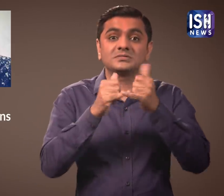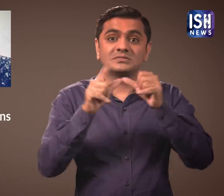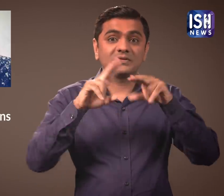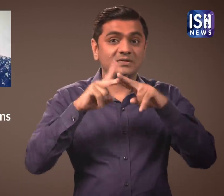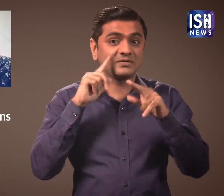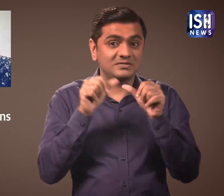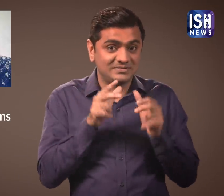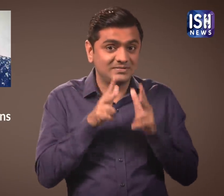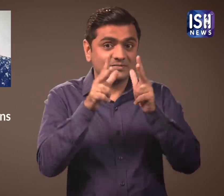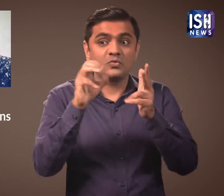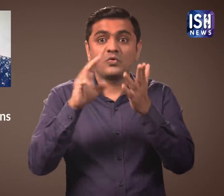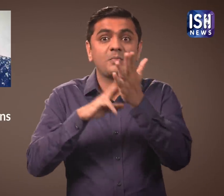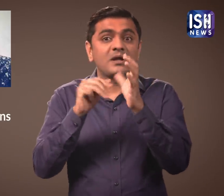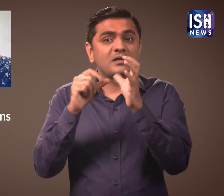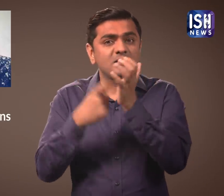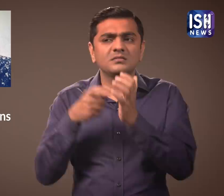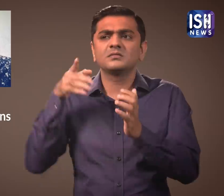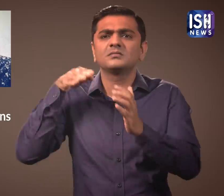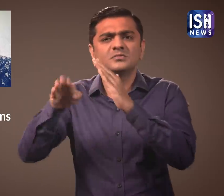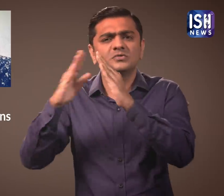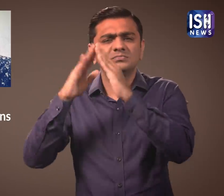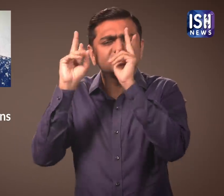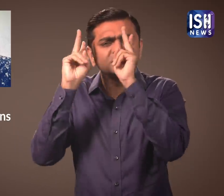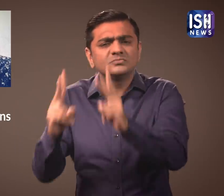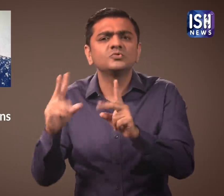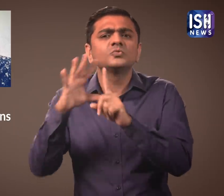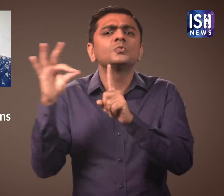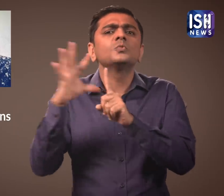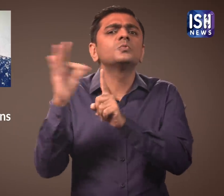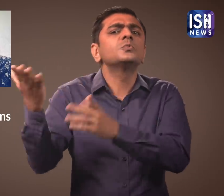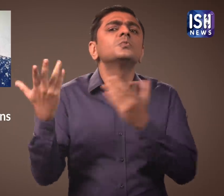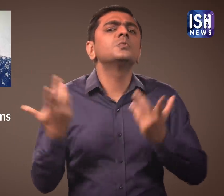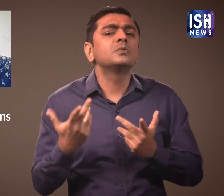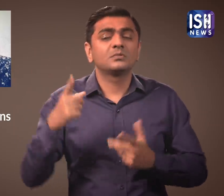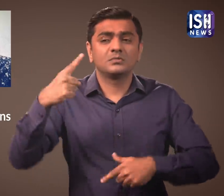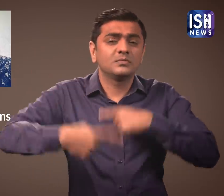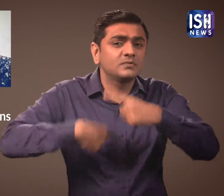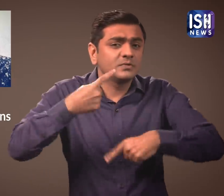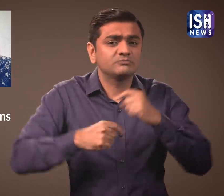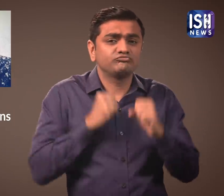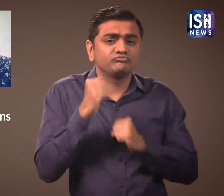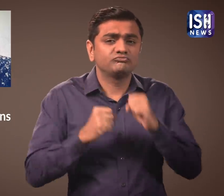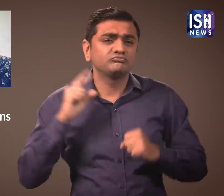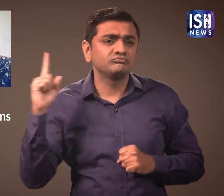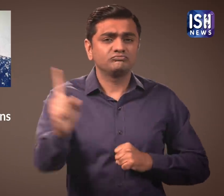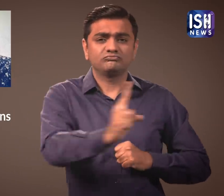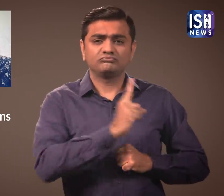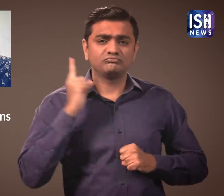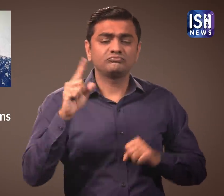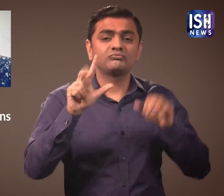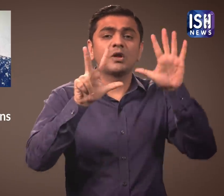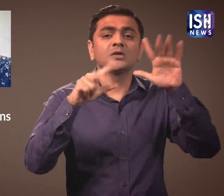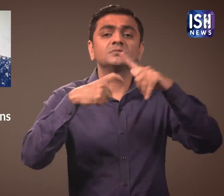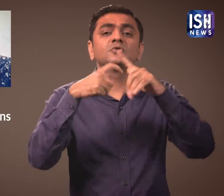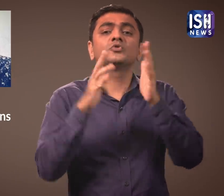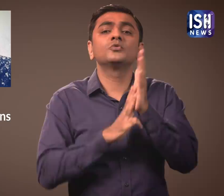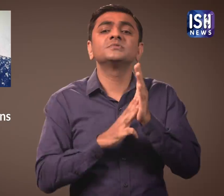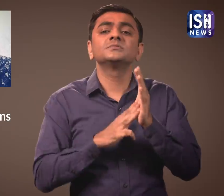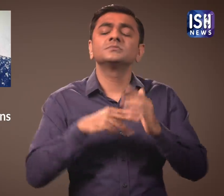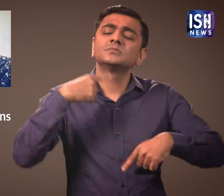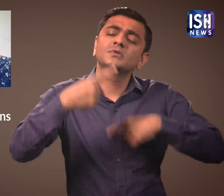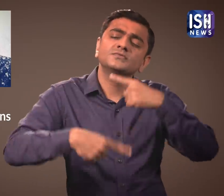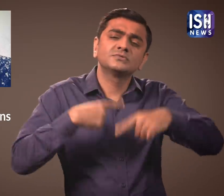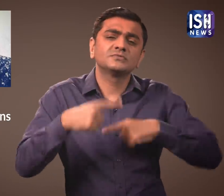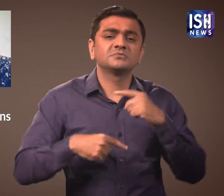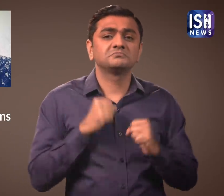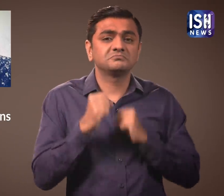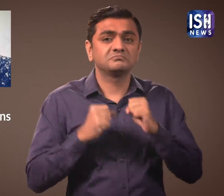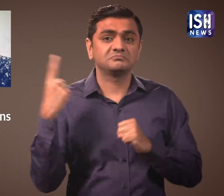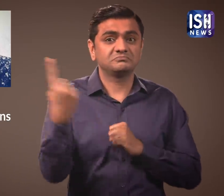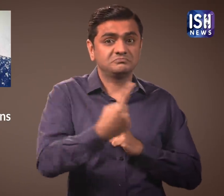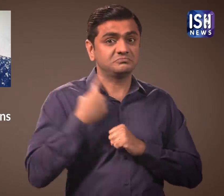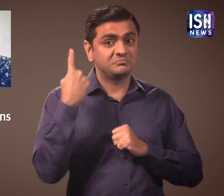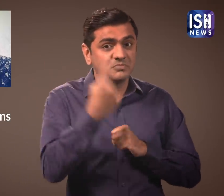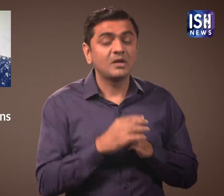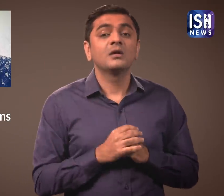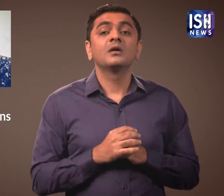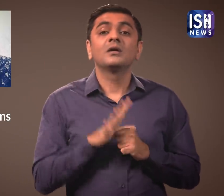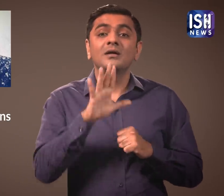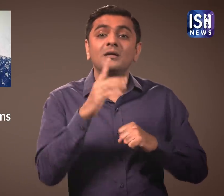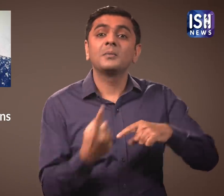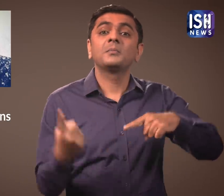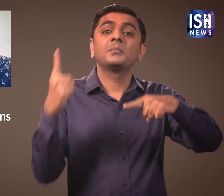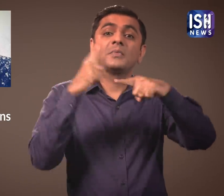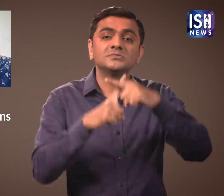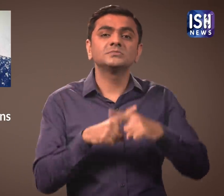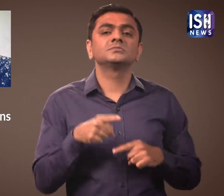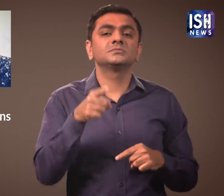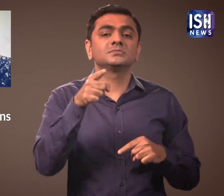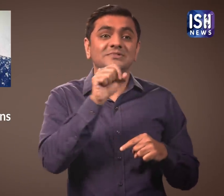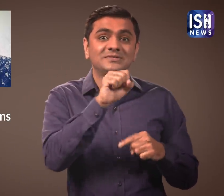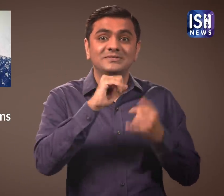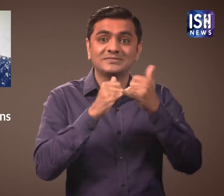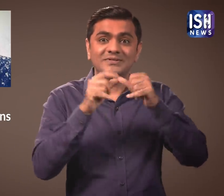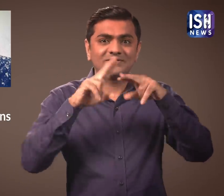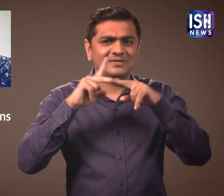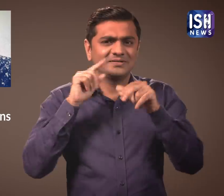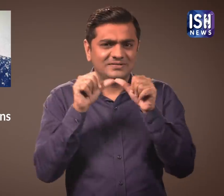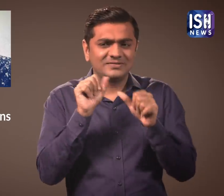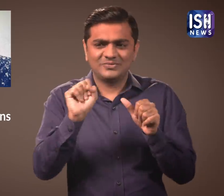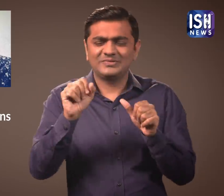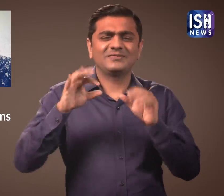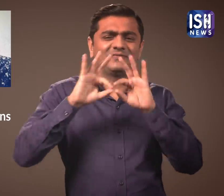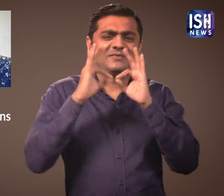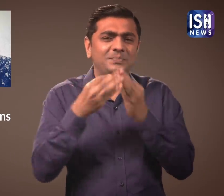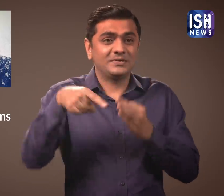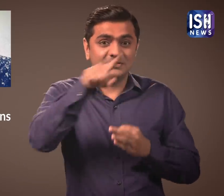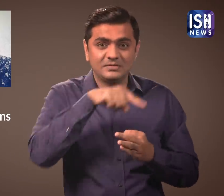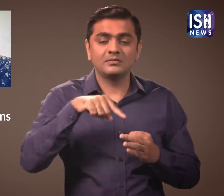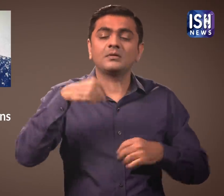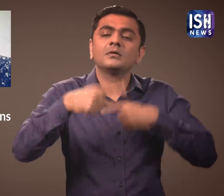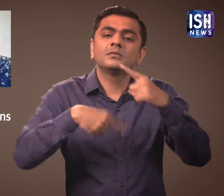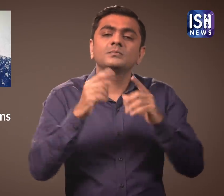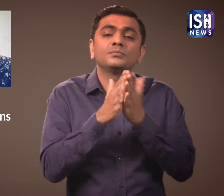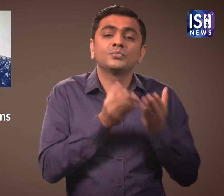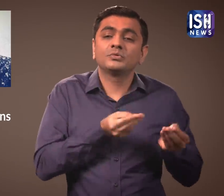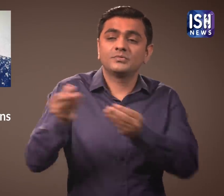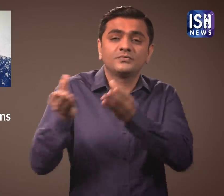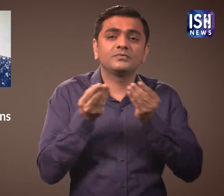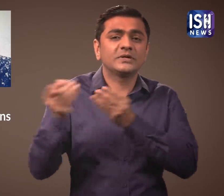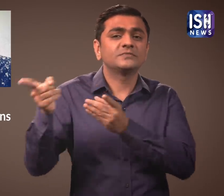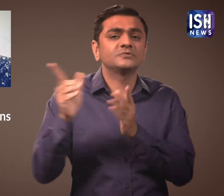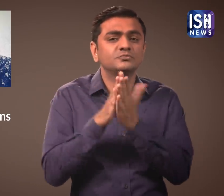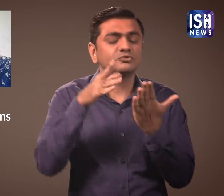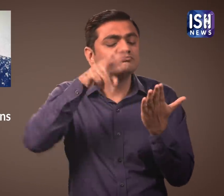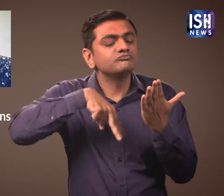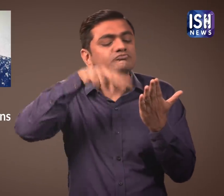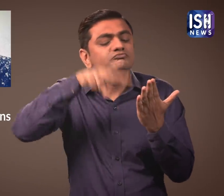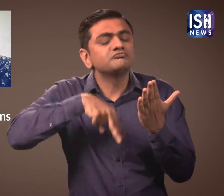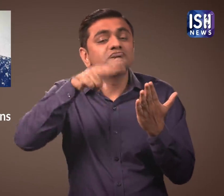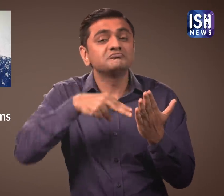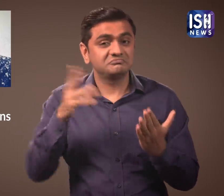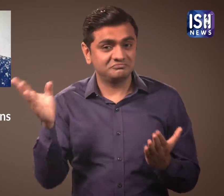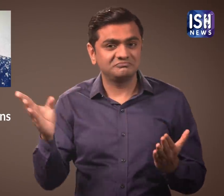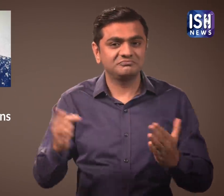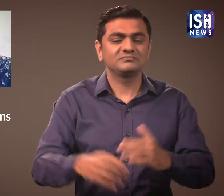She also said Omar spent his time running nearly 8 km daily and reading books that his family gave him.